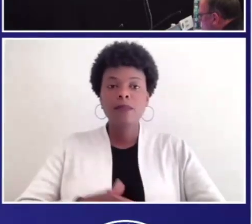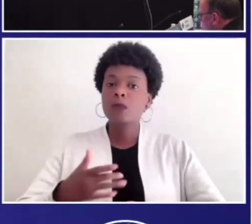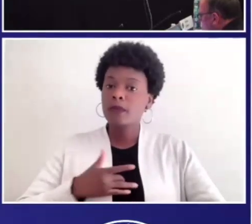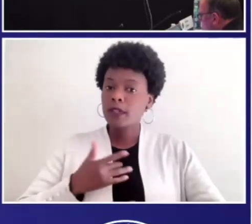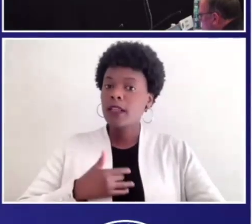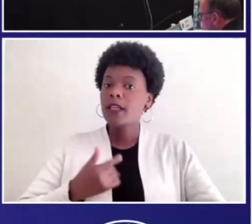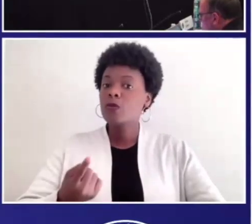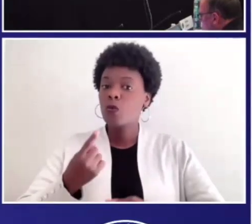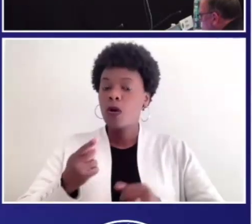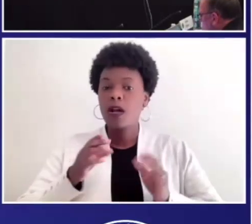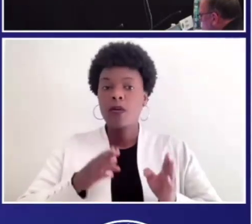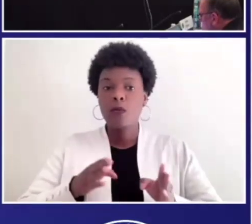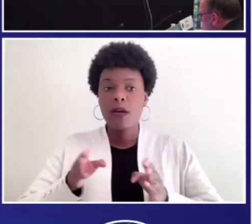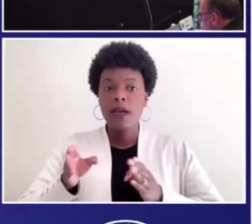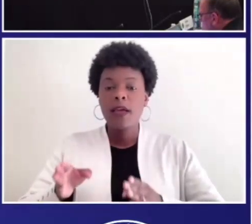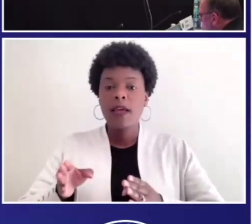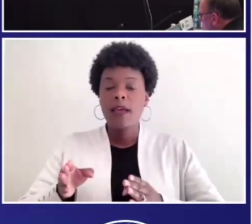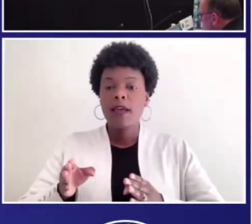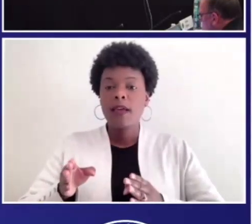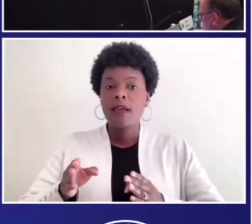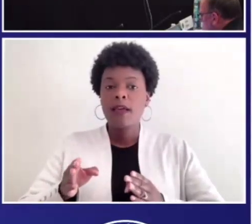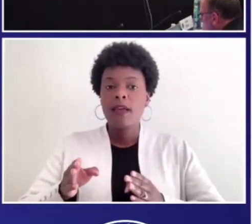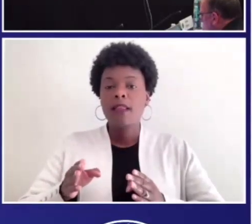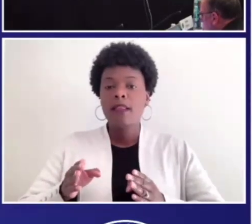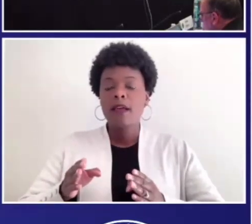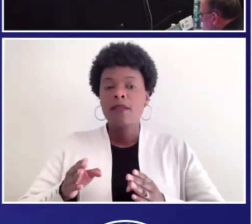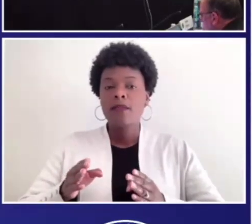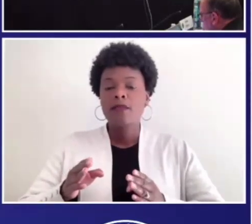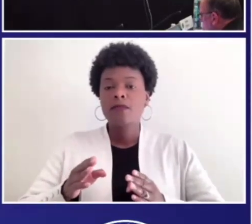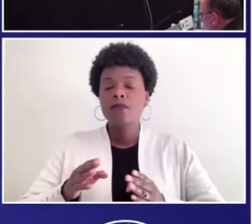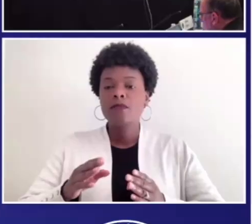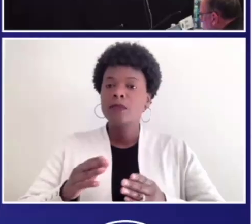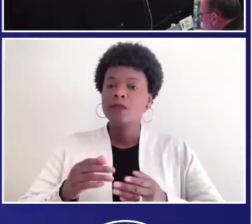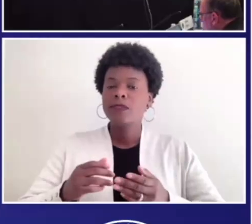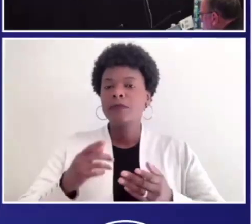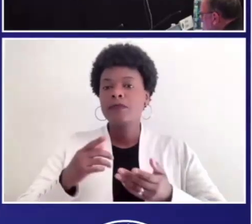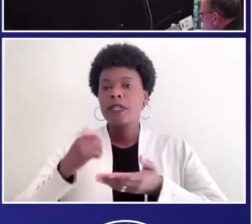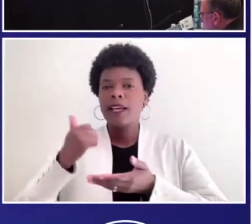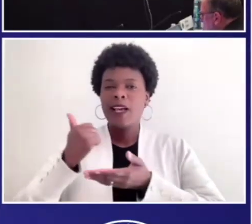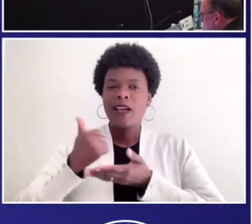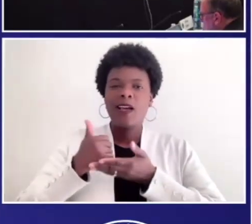the ways that mitigates this very impactful provision that we are required by statute